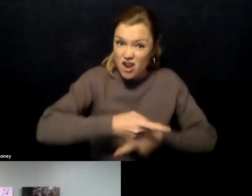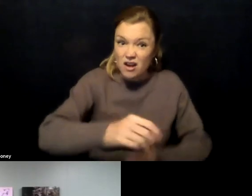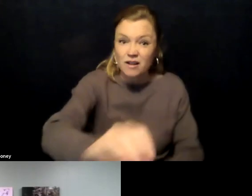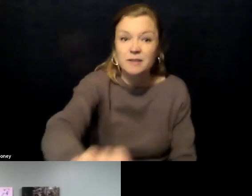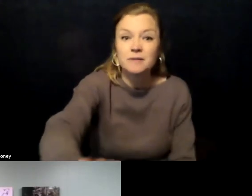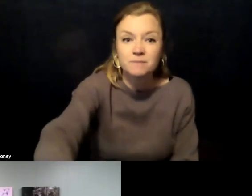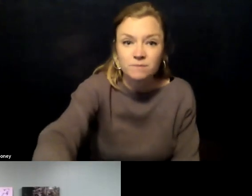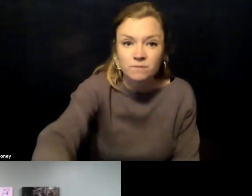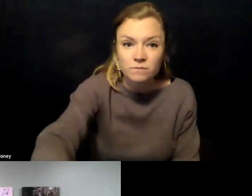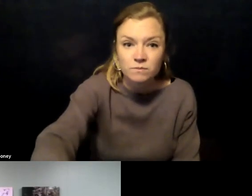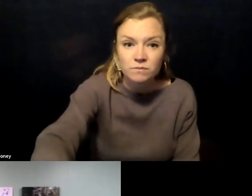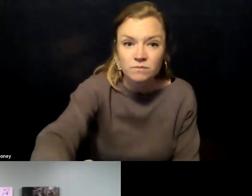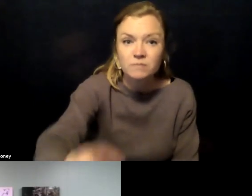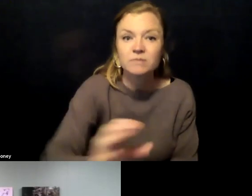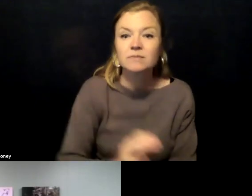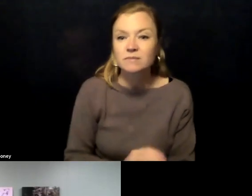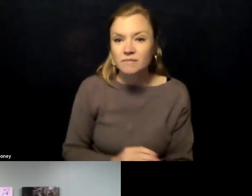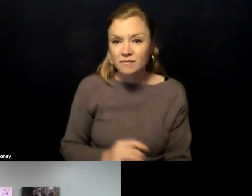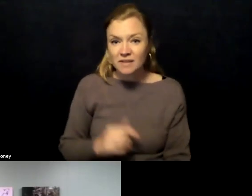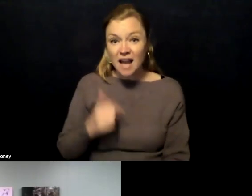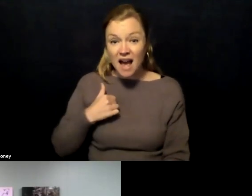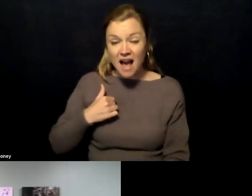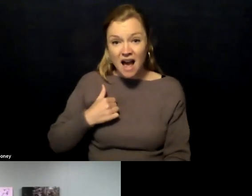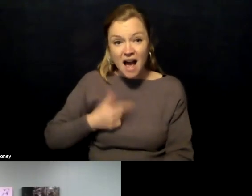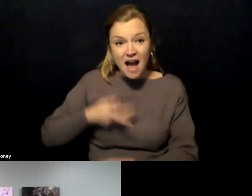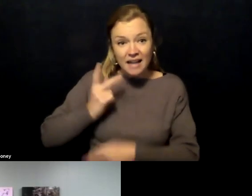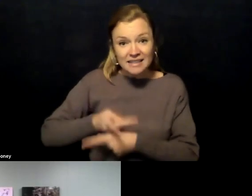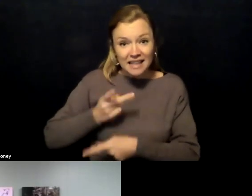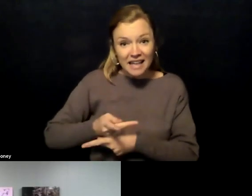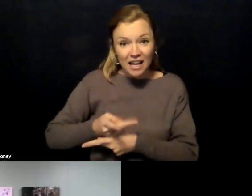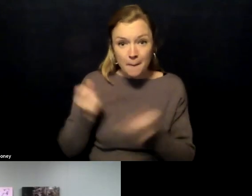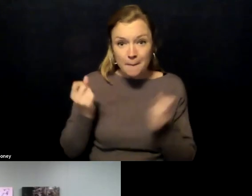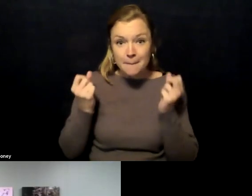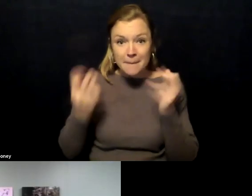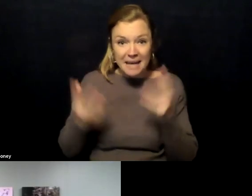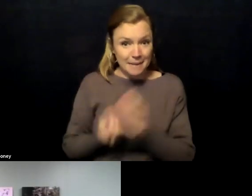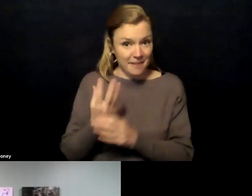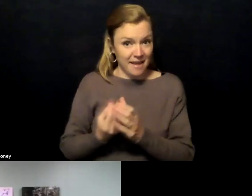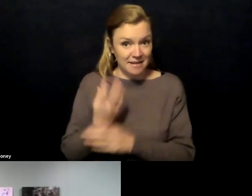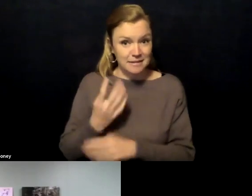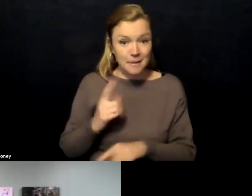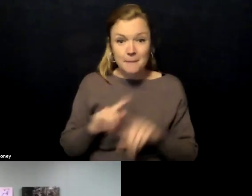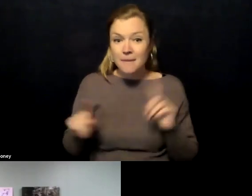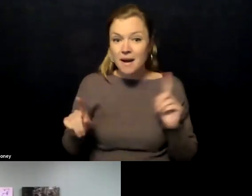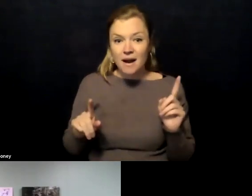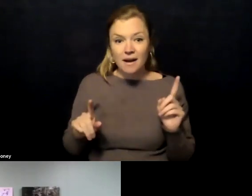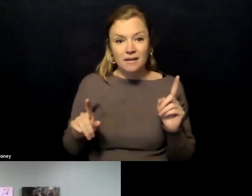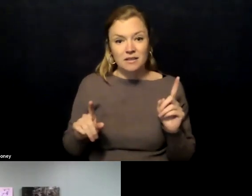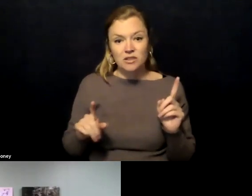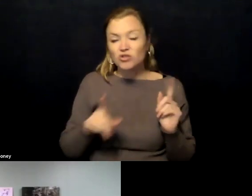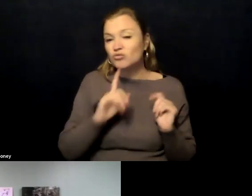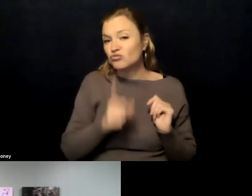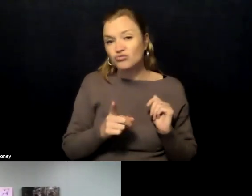of quite a lot of plants, but they